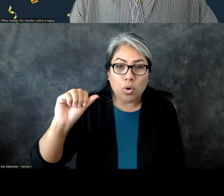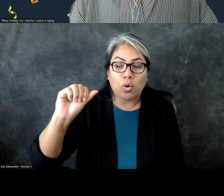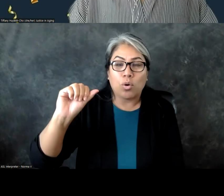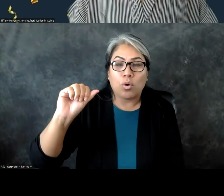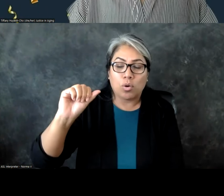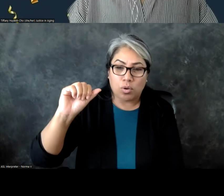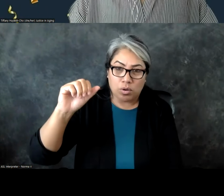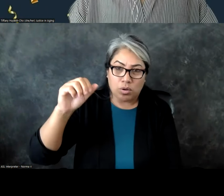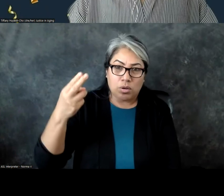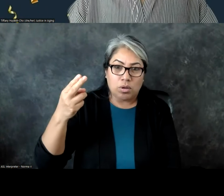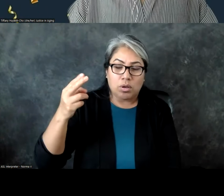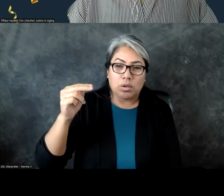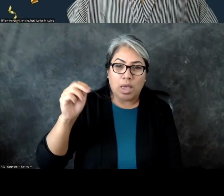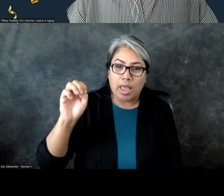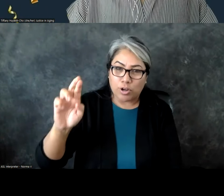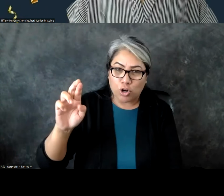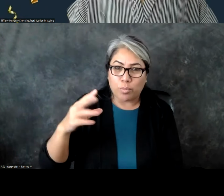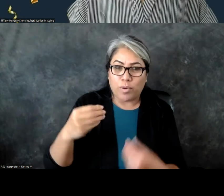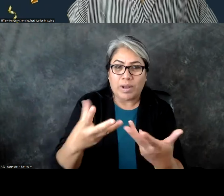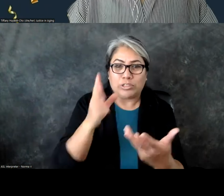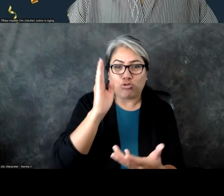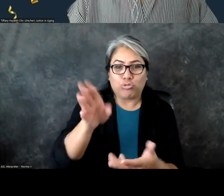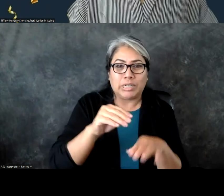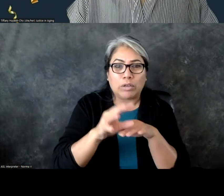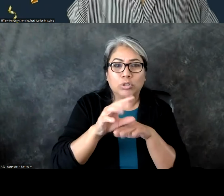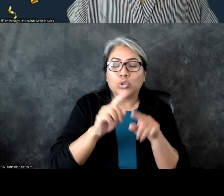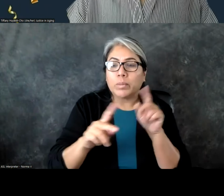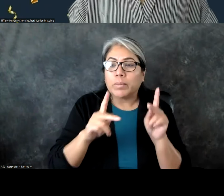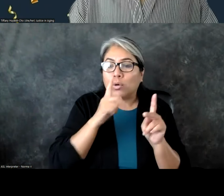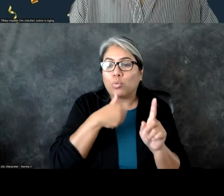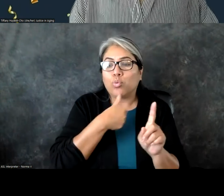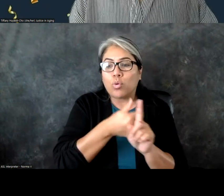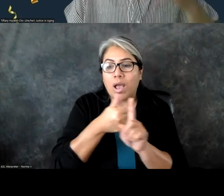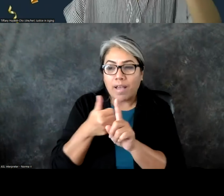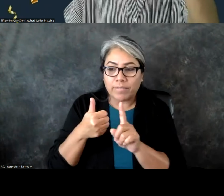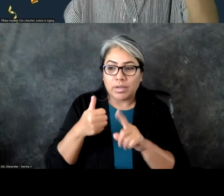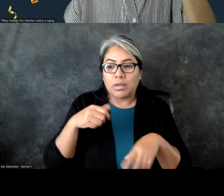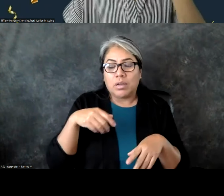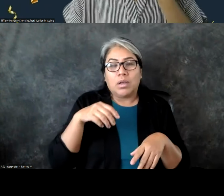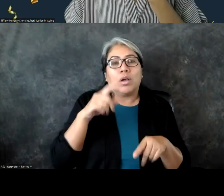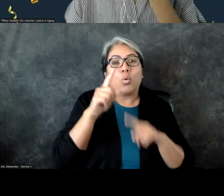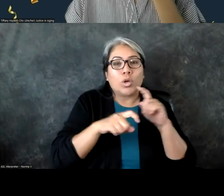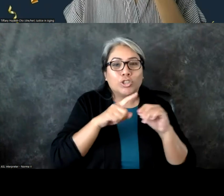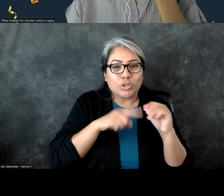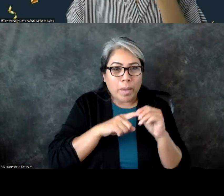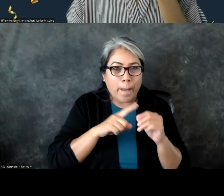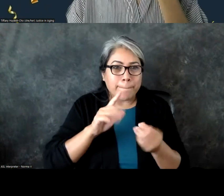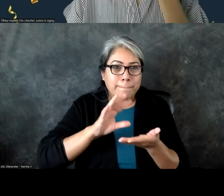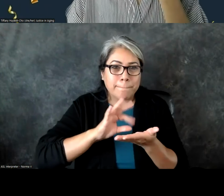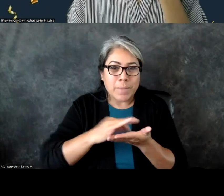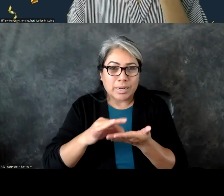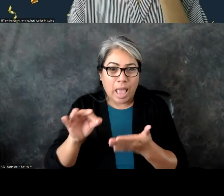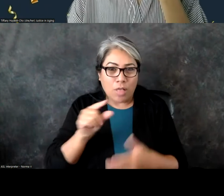Tiffany, I'm going ask you to tell people who to contact. » BEA LAYUGAN: I can go first.